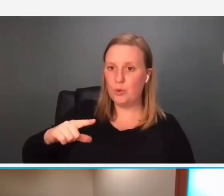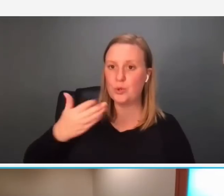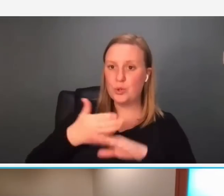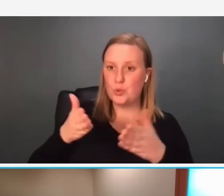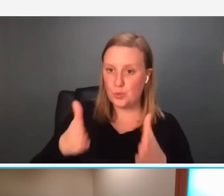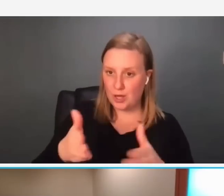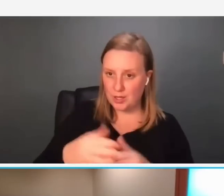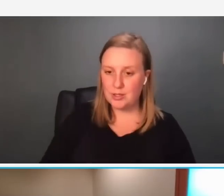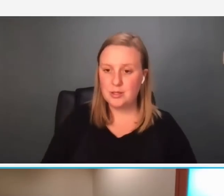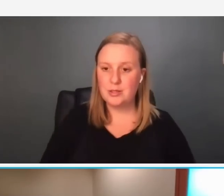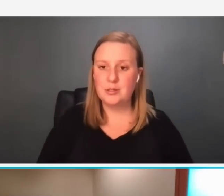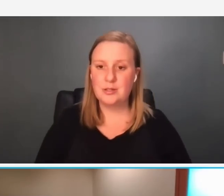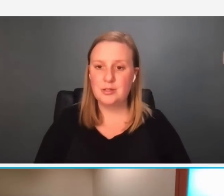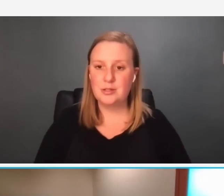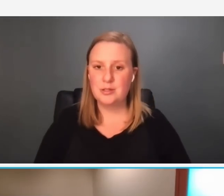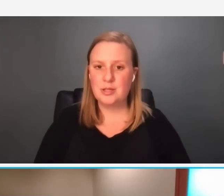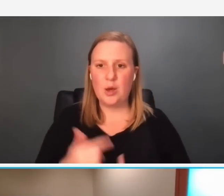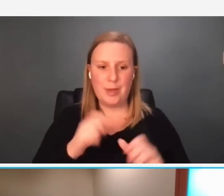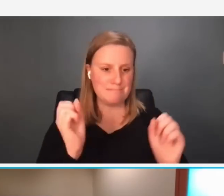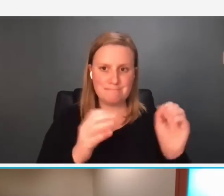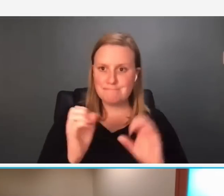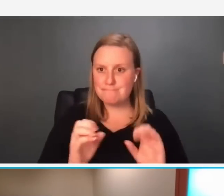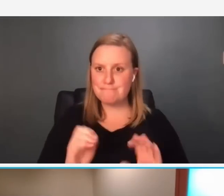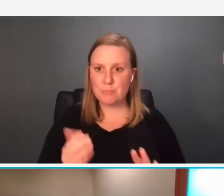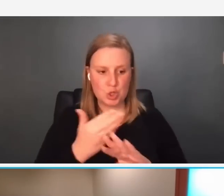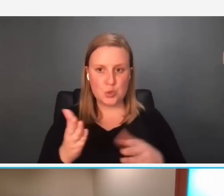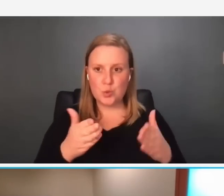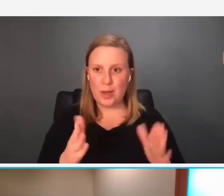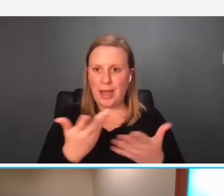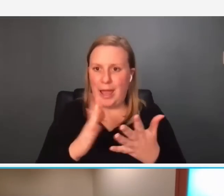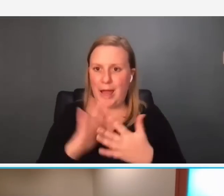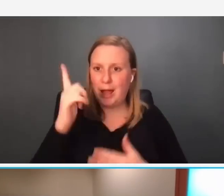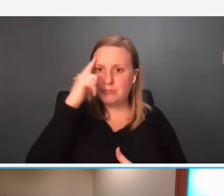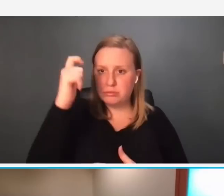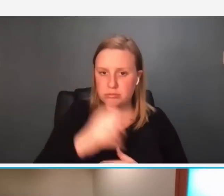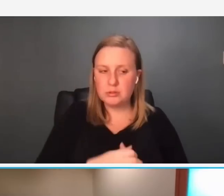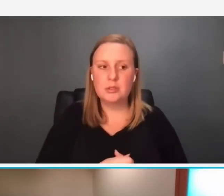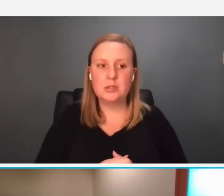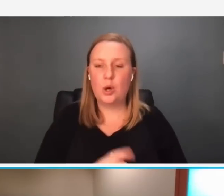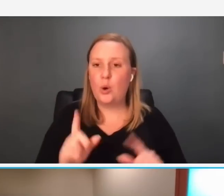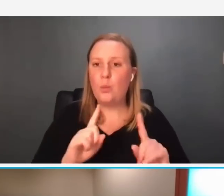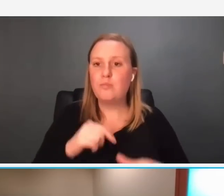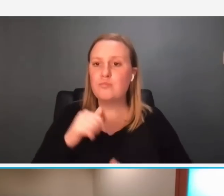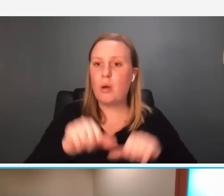our task of design and how we're going to consult on it. I want to talk about where we are now up to in the